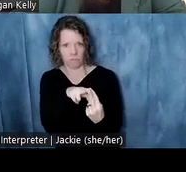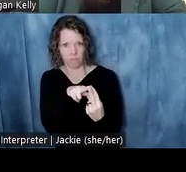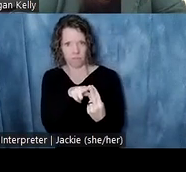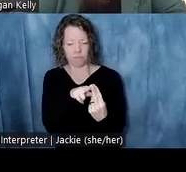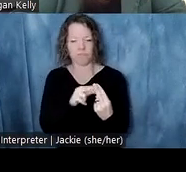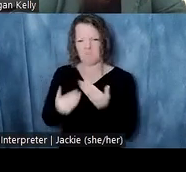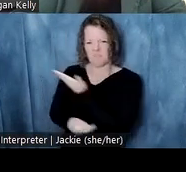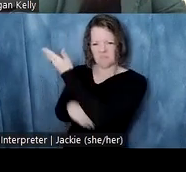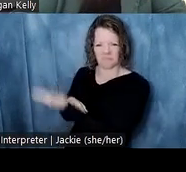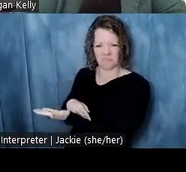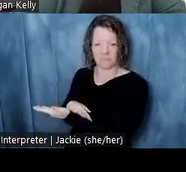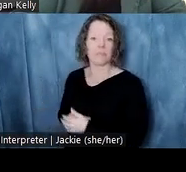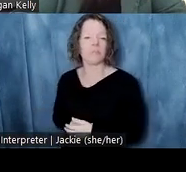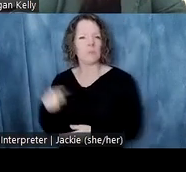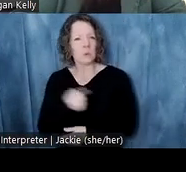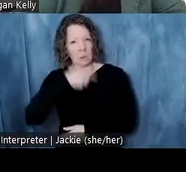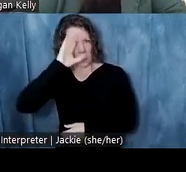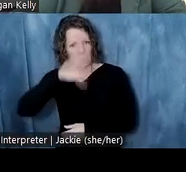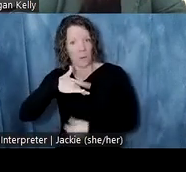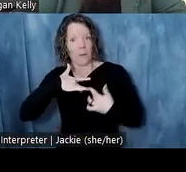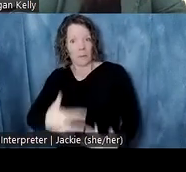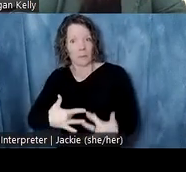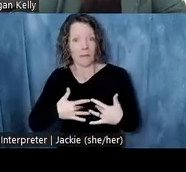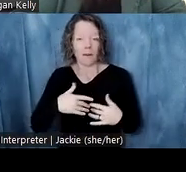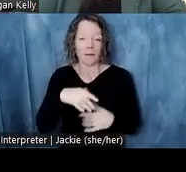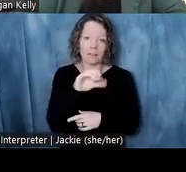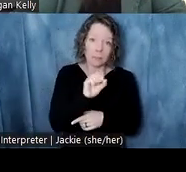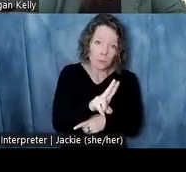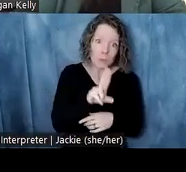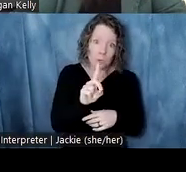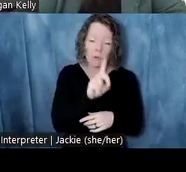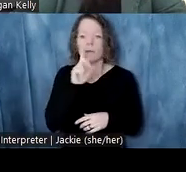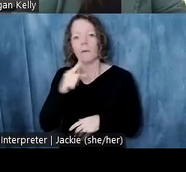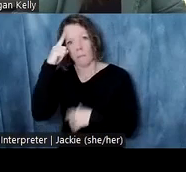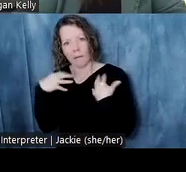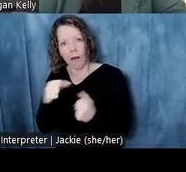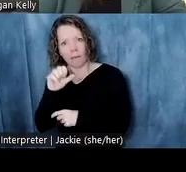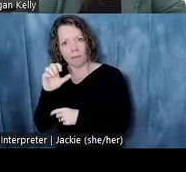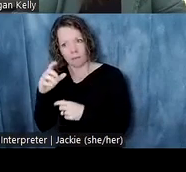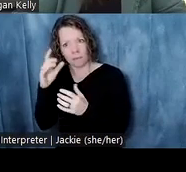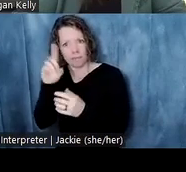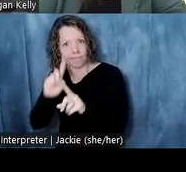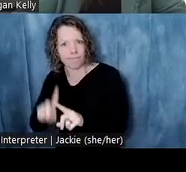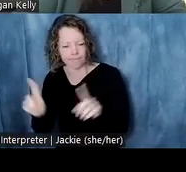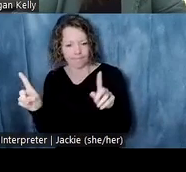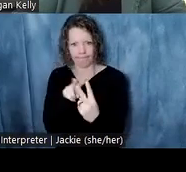disorders often go hand in hand that despite advances in the development of safe, effective,